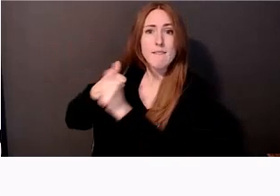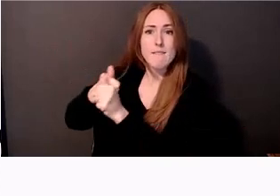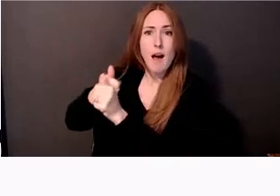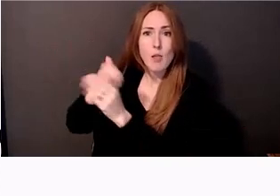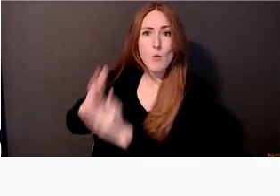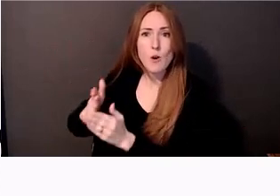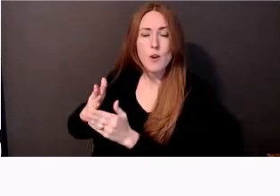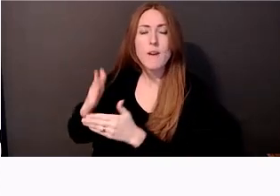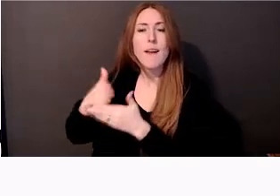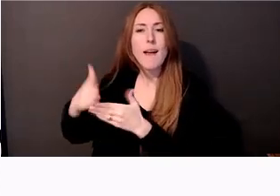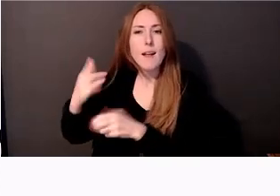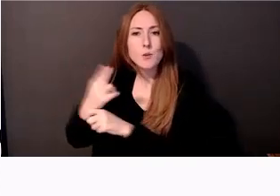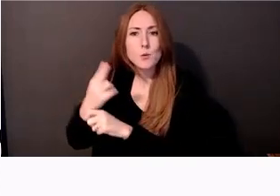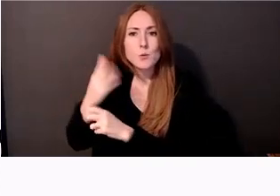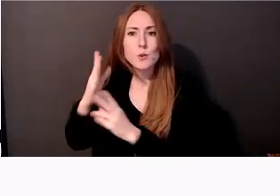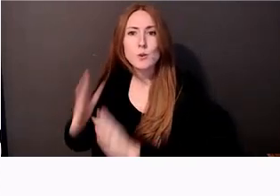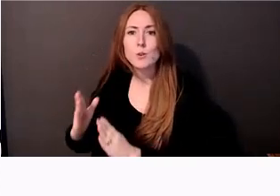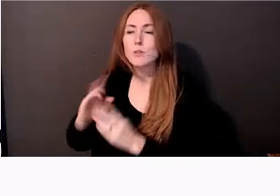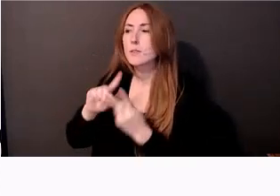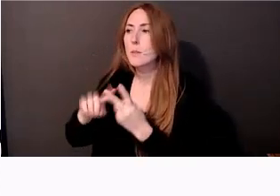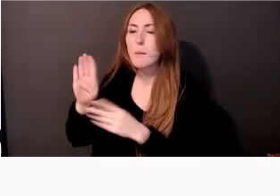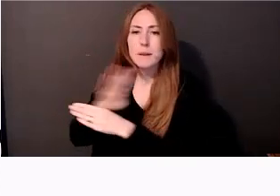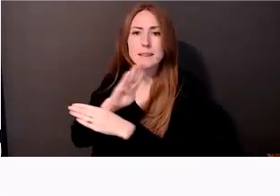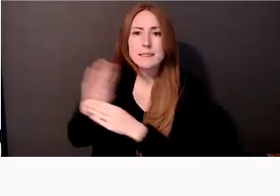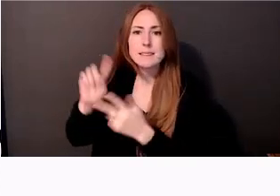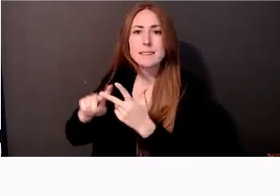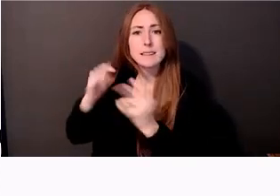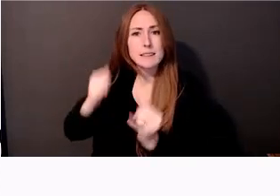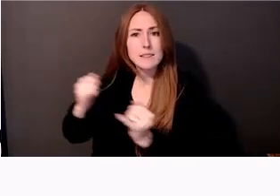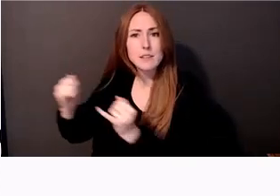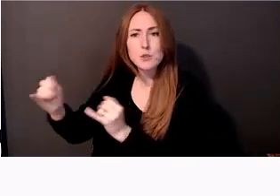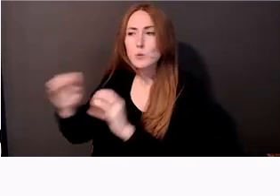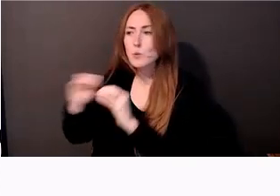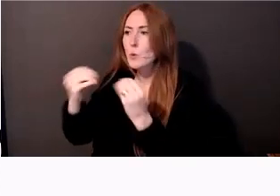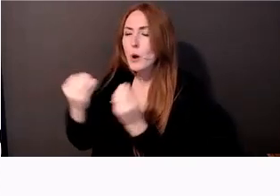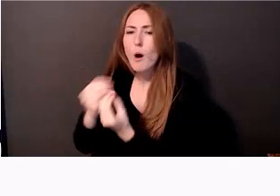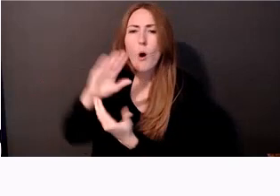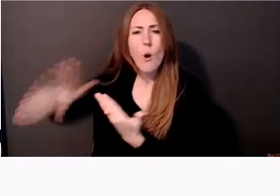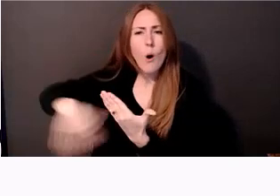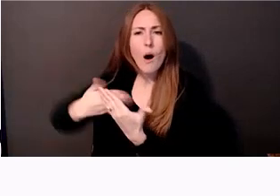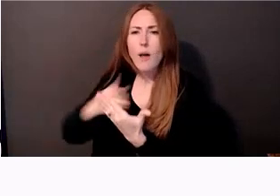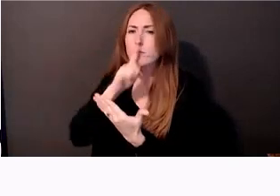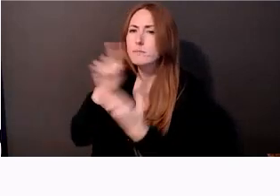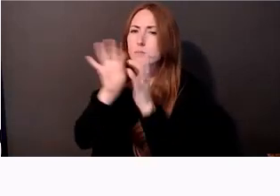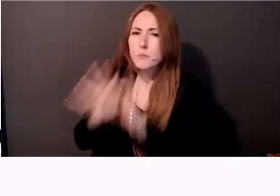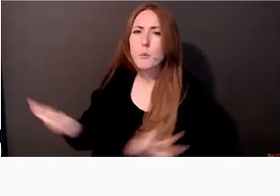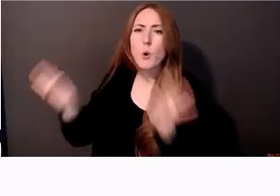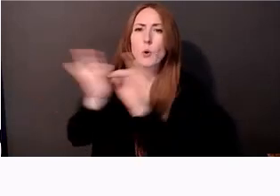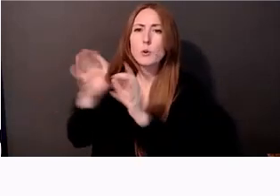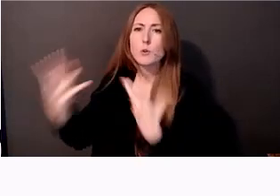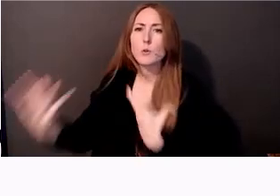individuals, organizations, all super important to have as part of your core base.